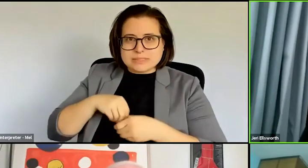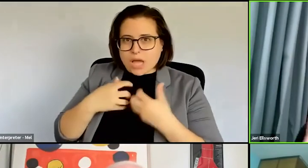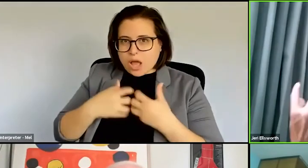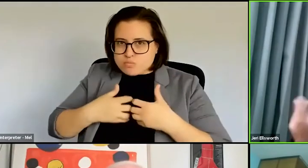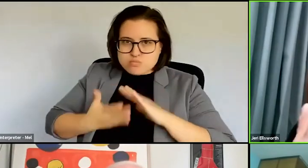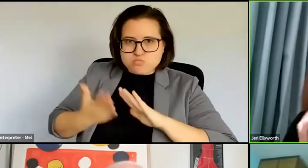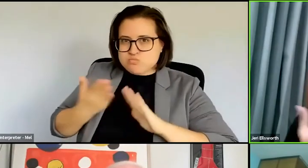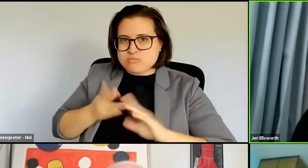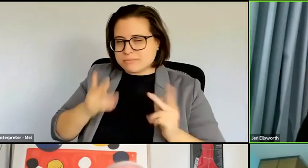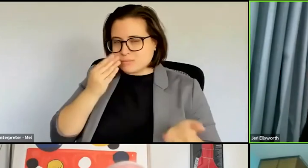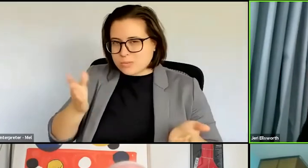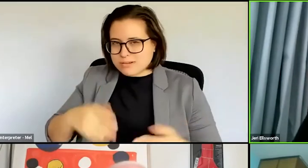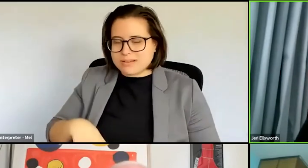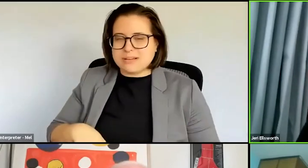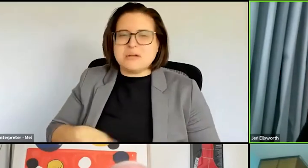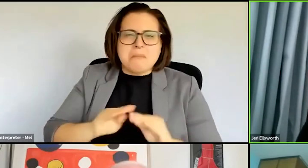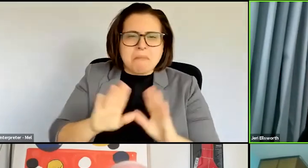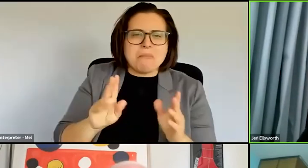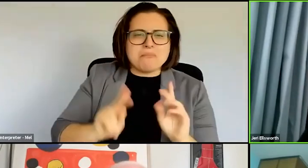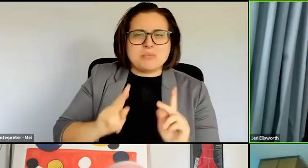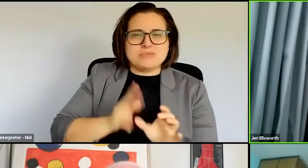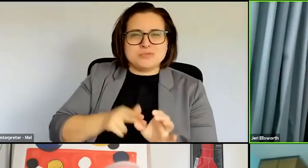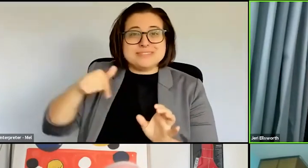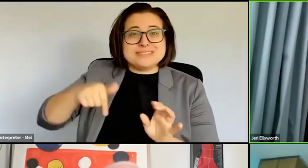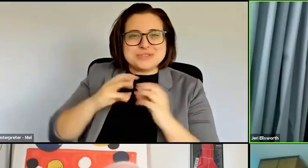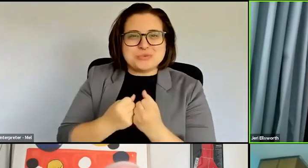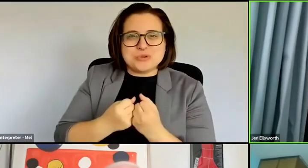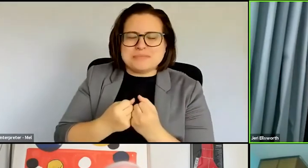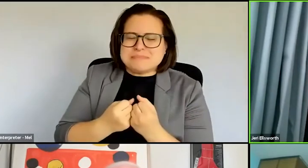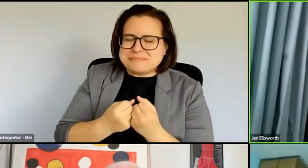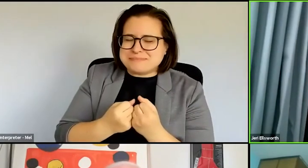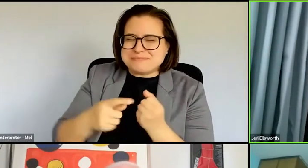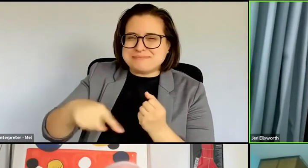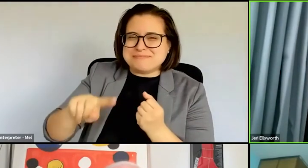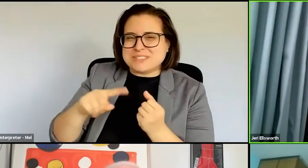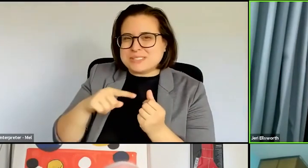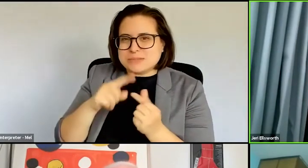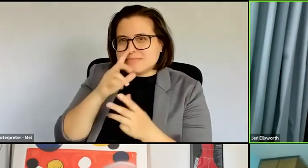know folks that are in this seminar probably are deeply interested in the inner workings